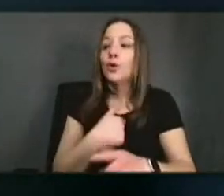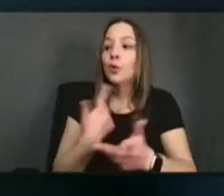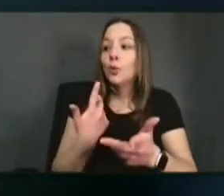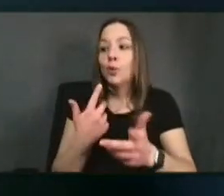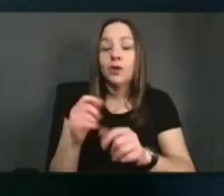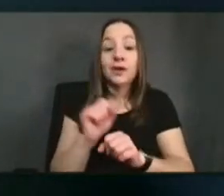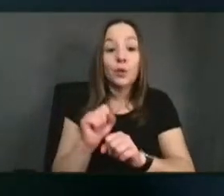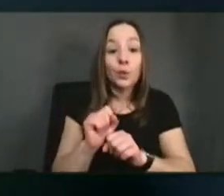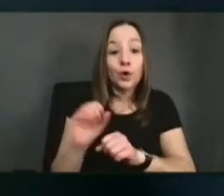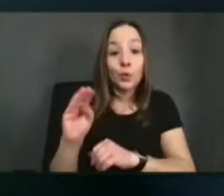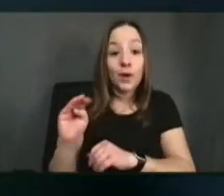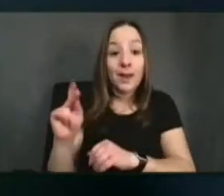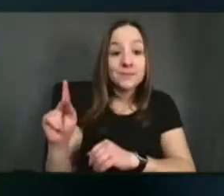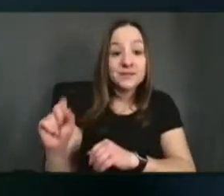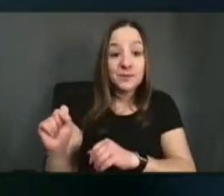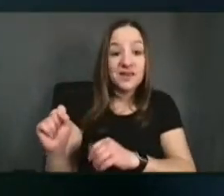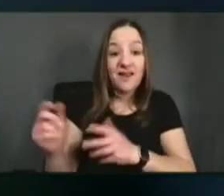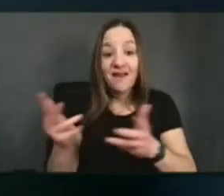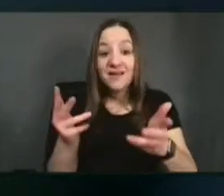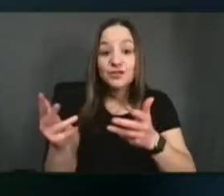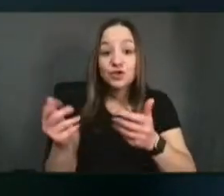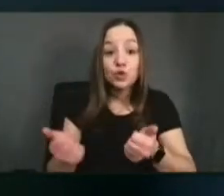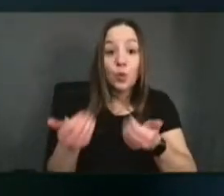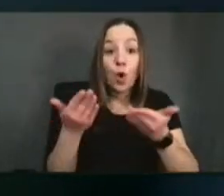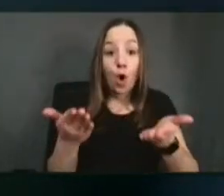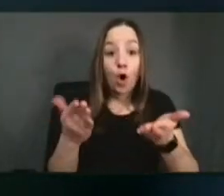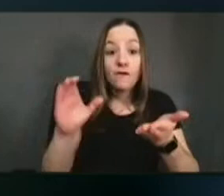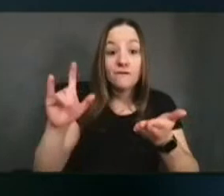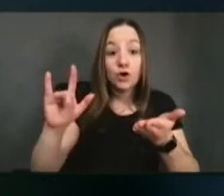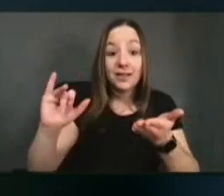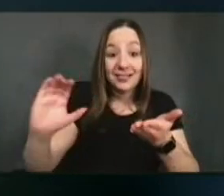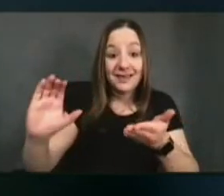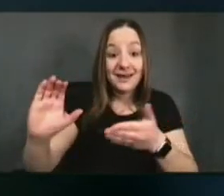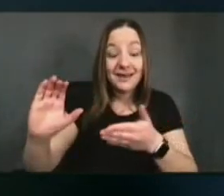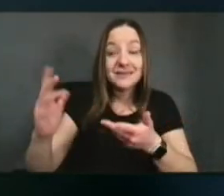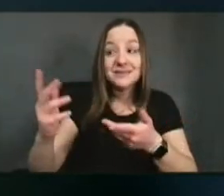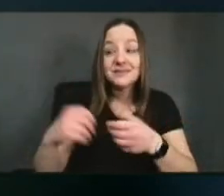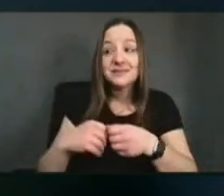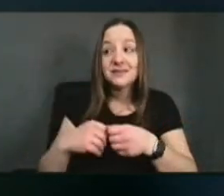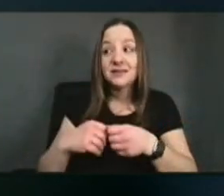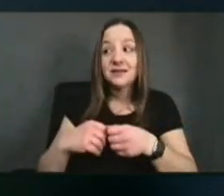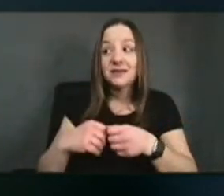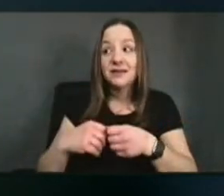year olds became eligible over the summer, we began working with M.C.P.S. and offering